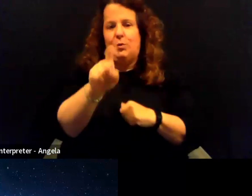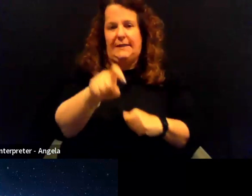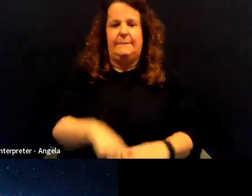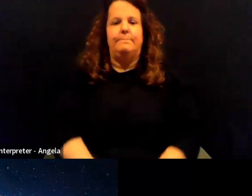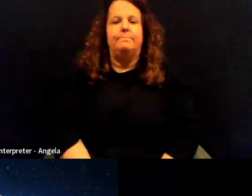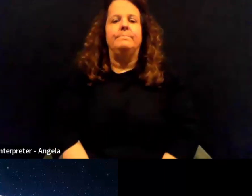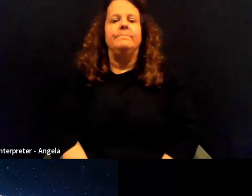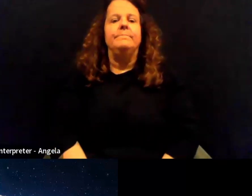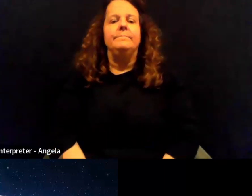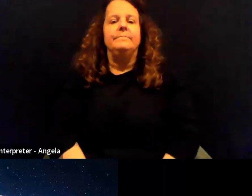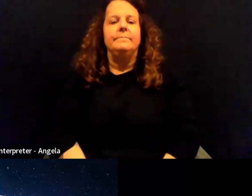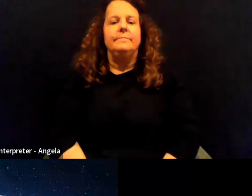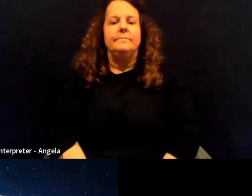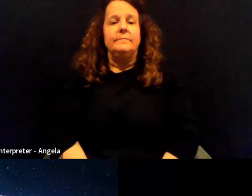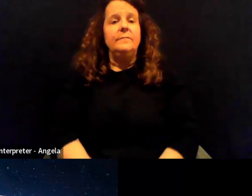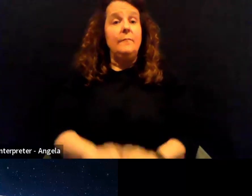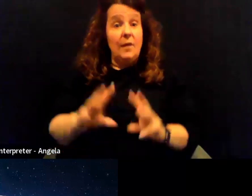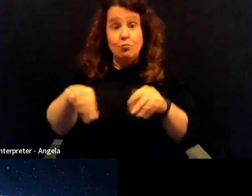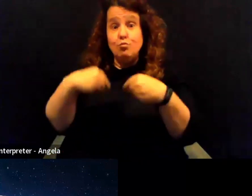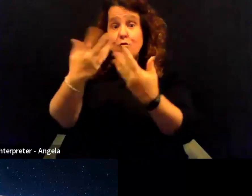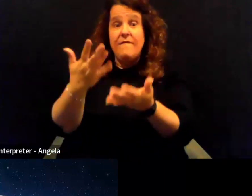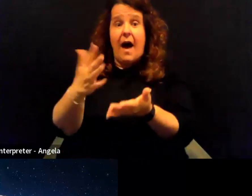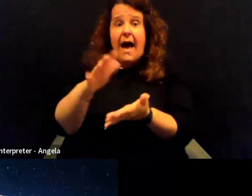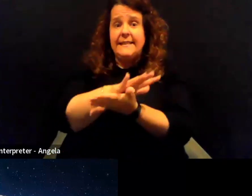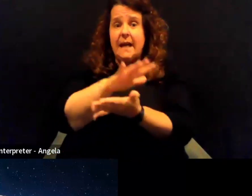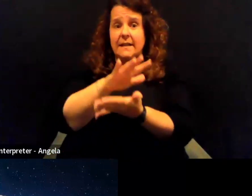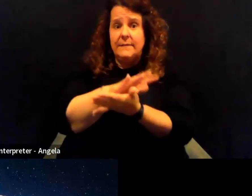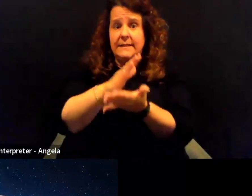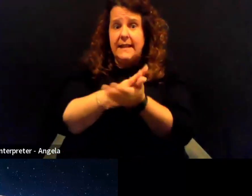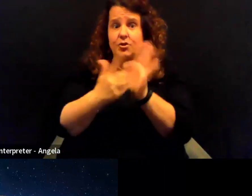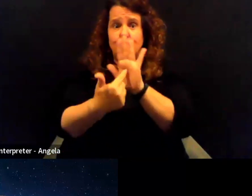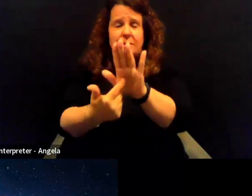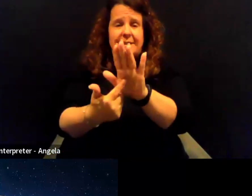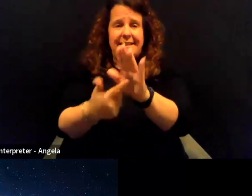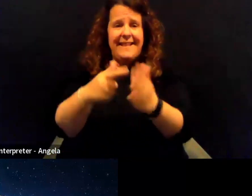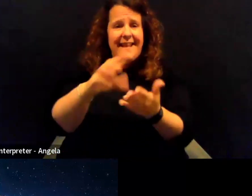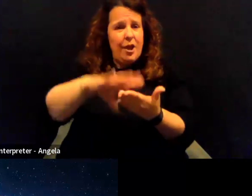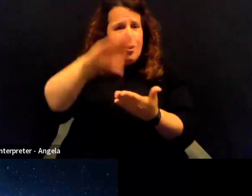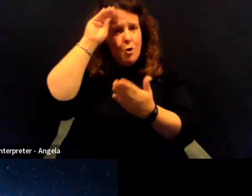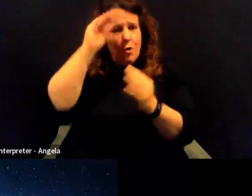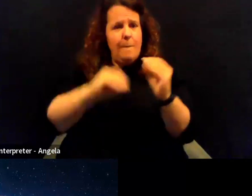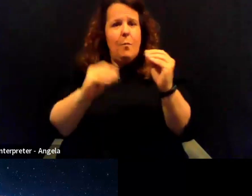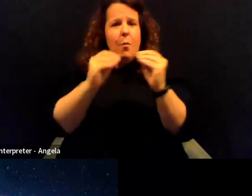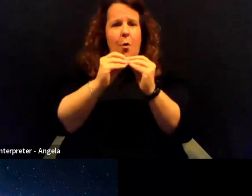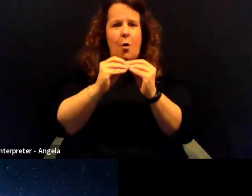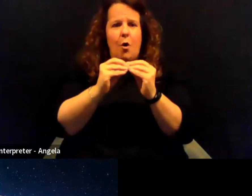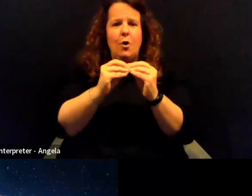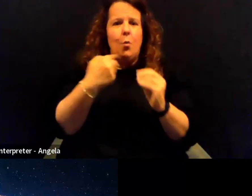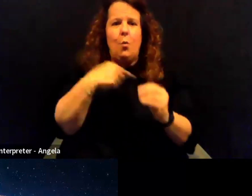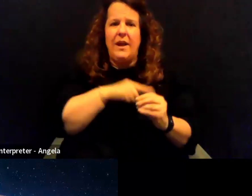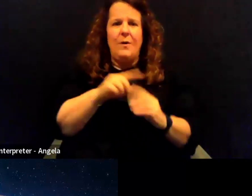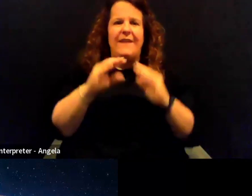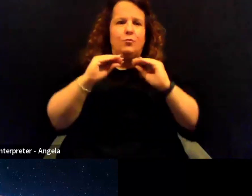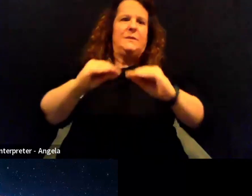We want to provide docentation so that folks can learn more and that we're not directly responsible for all of that learning taking place.